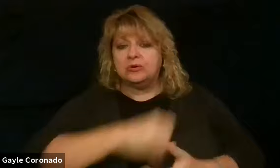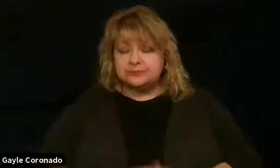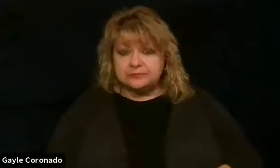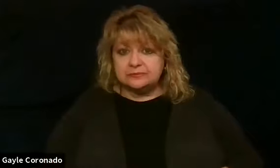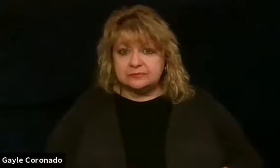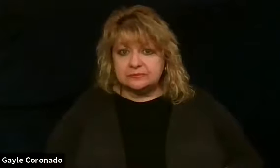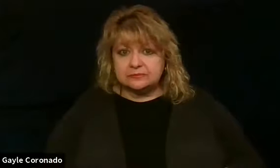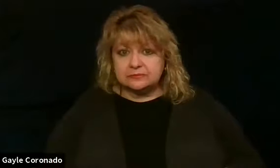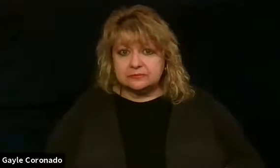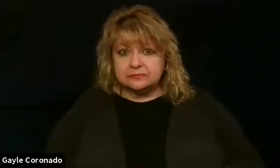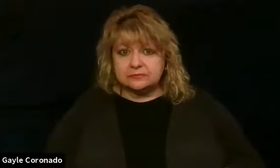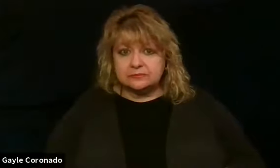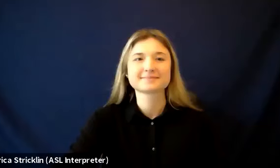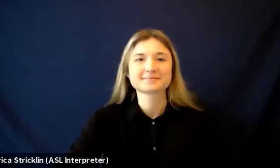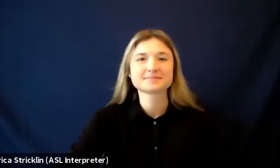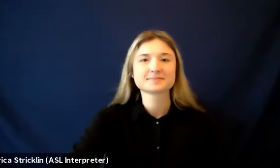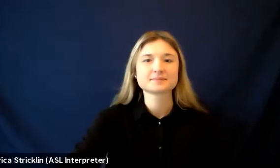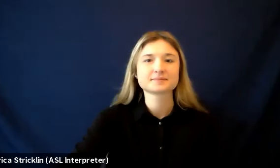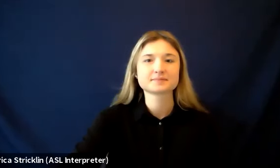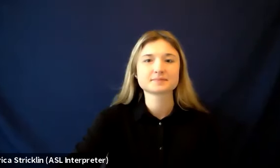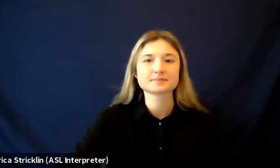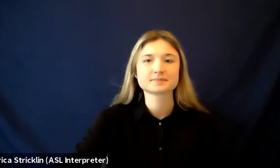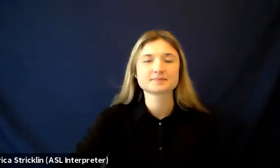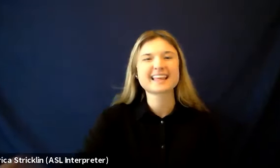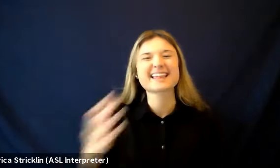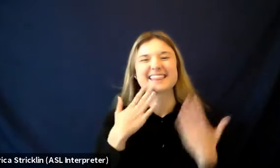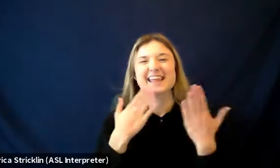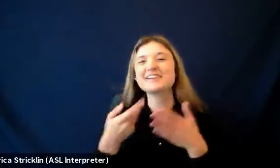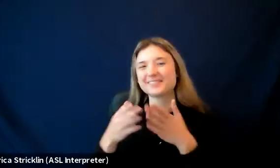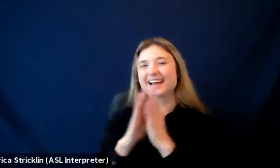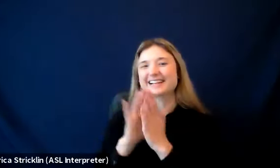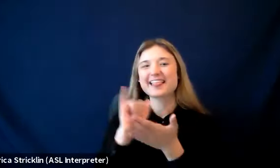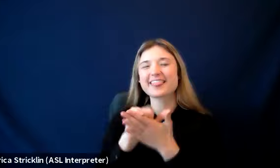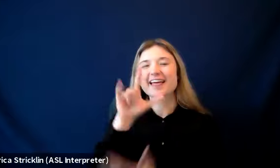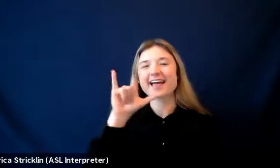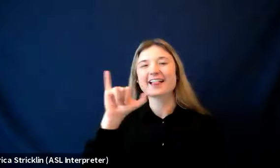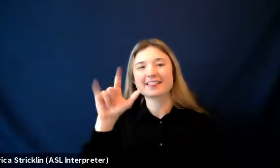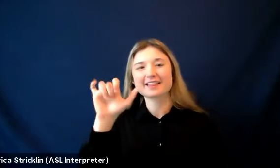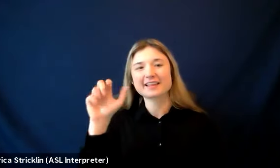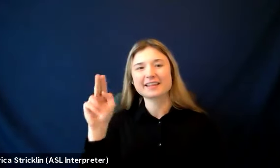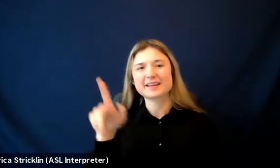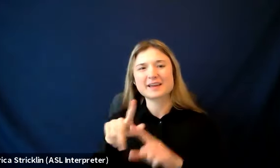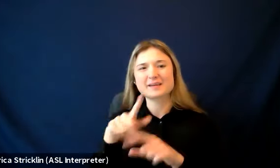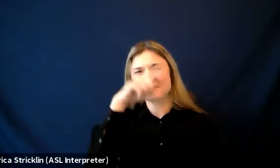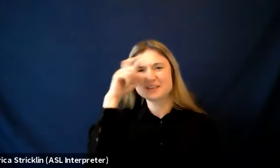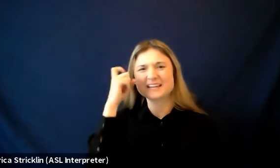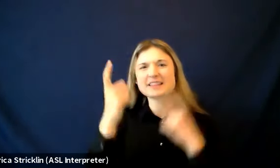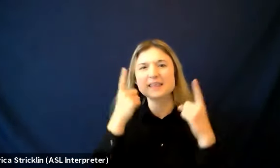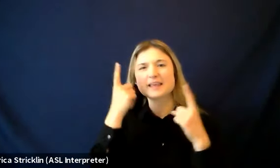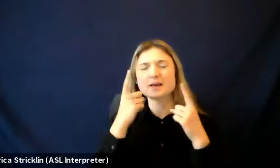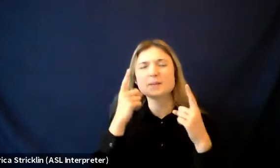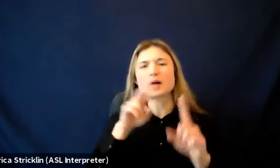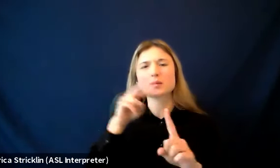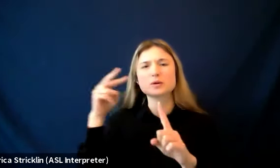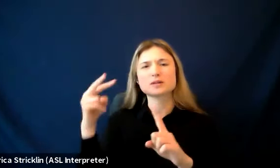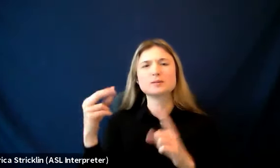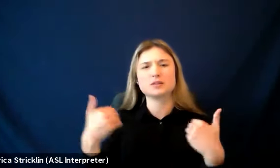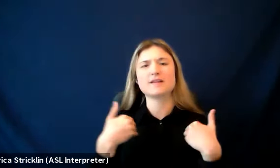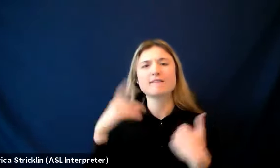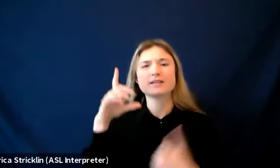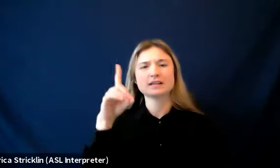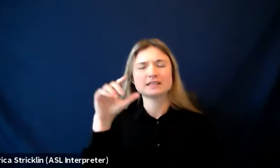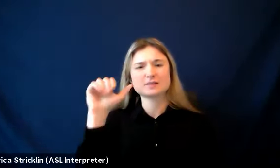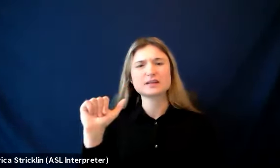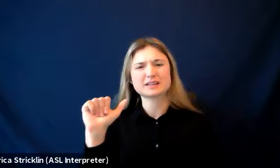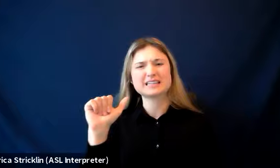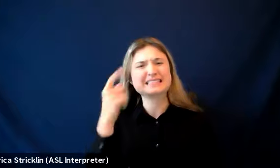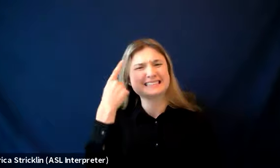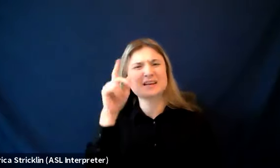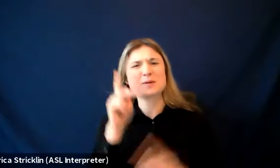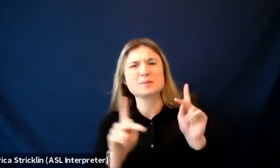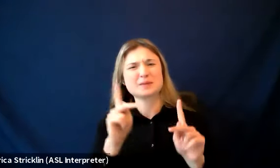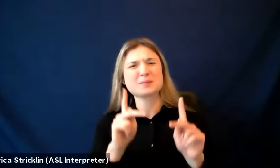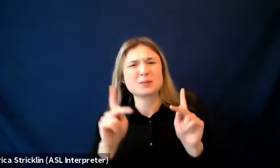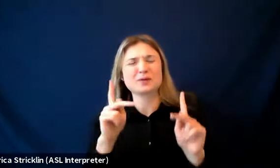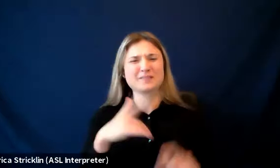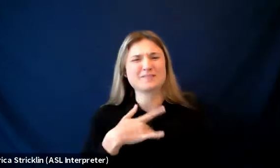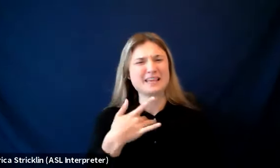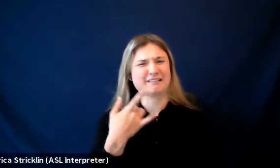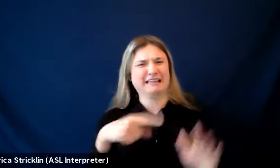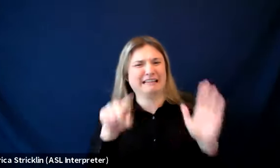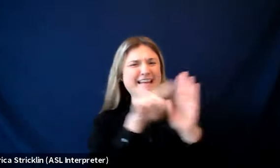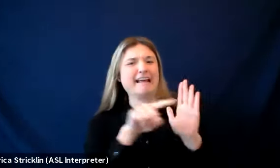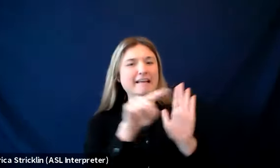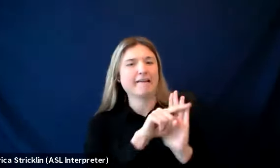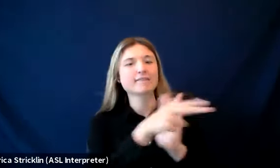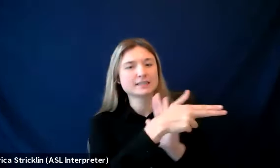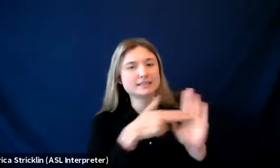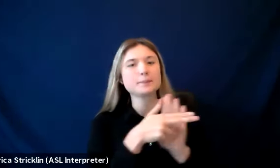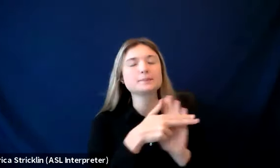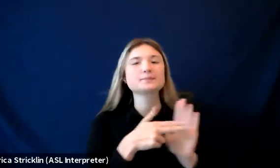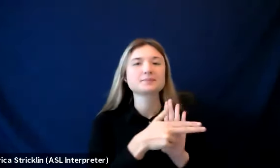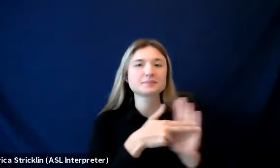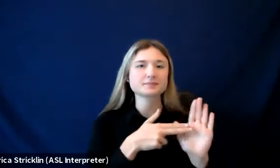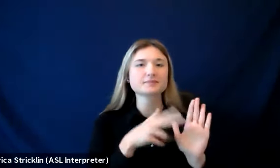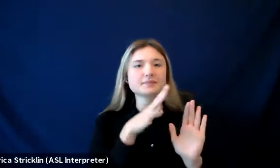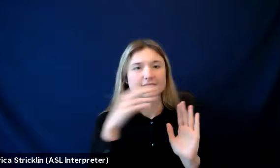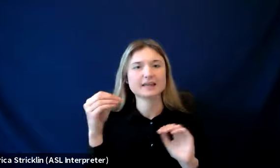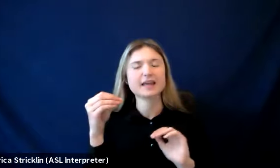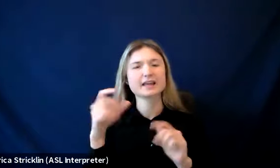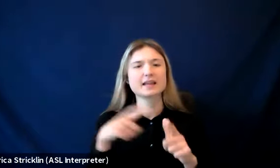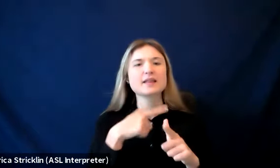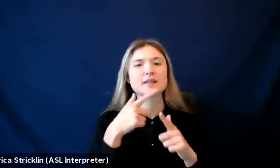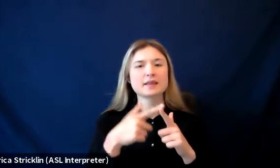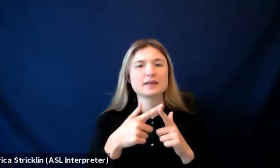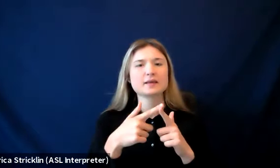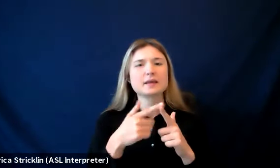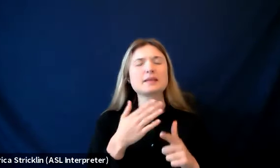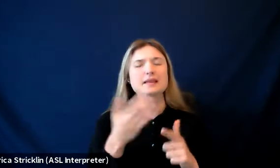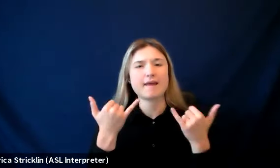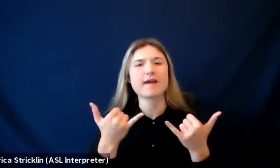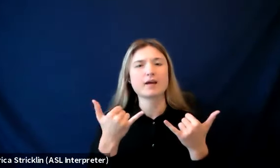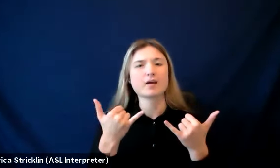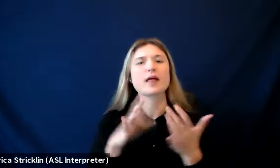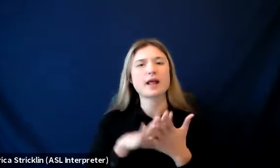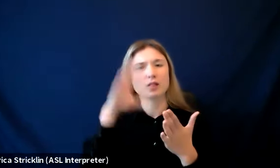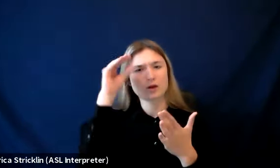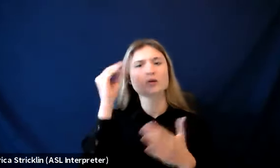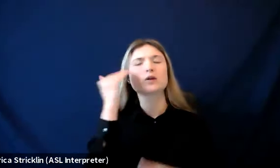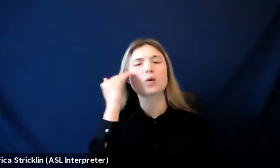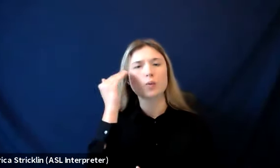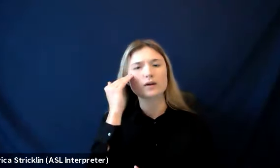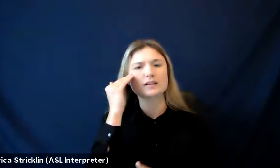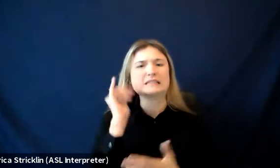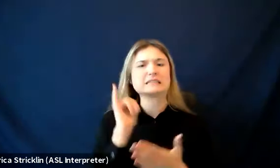and no thank you for asking Lillian because just make it about the perception of even having a disability. For some people is very negatively stigmatizing and, and then bringing it into my awareness that